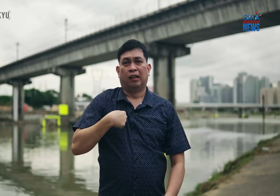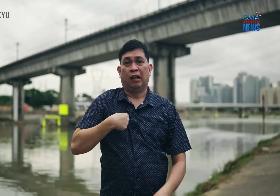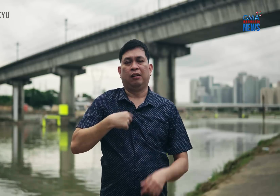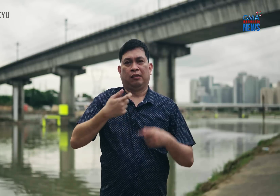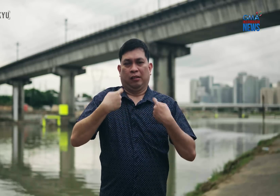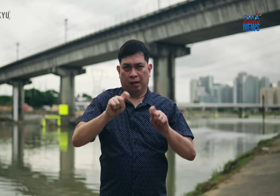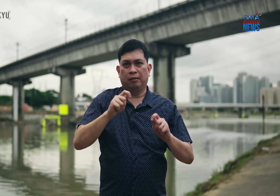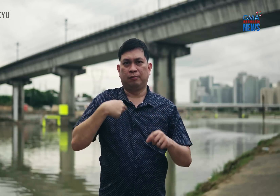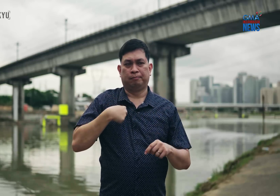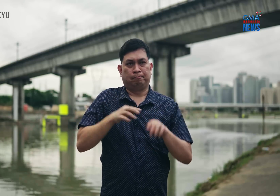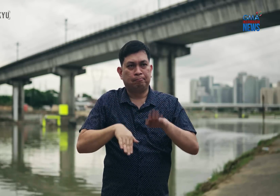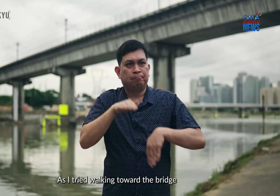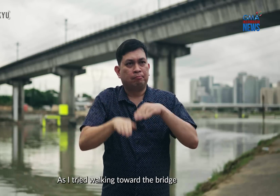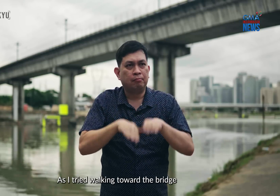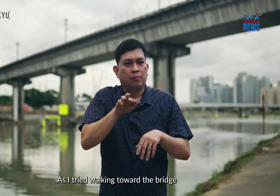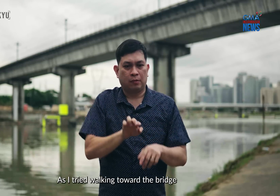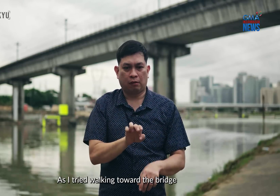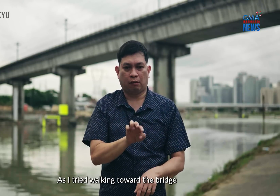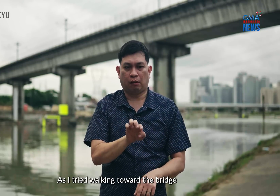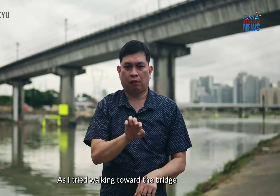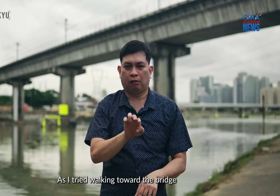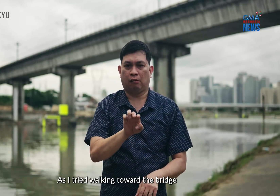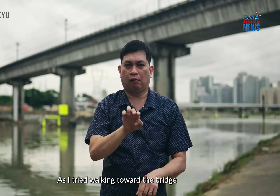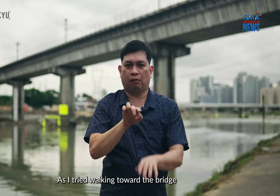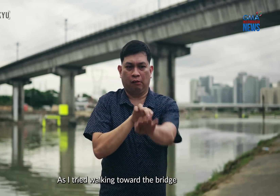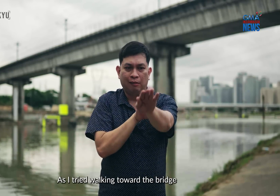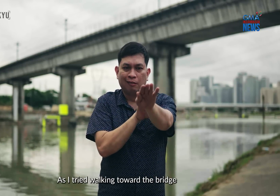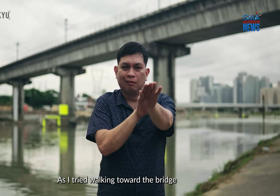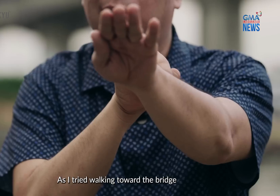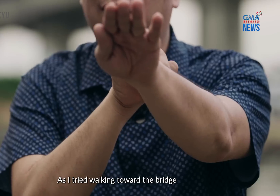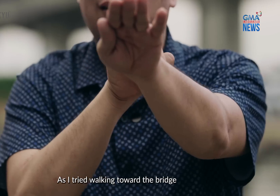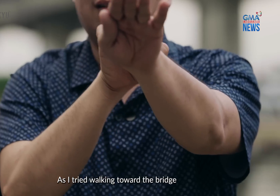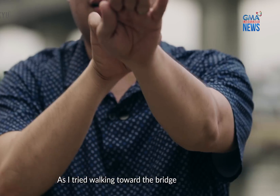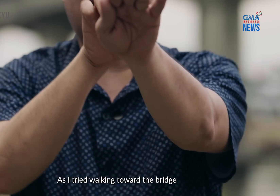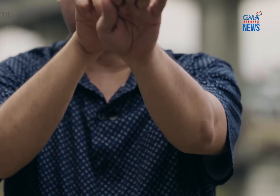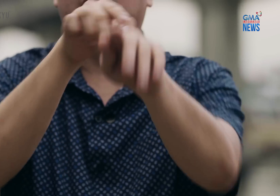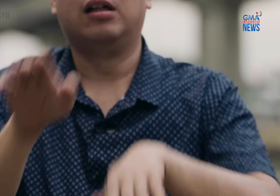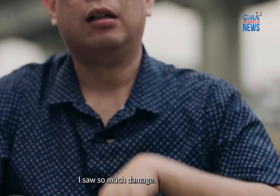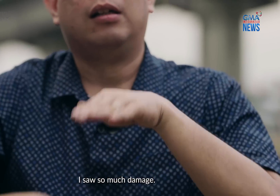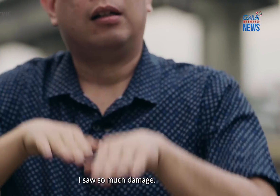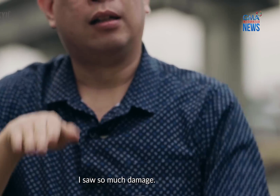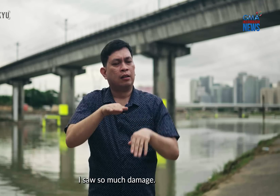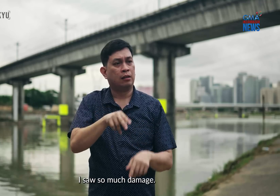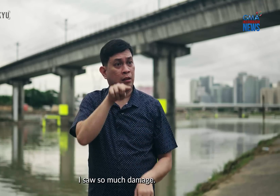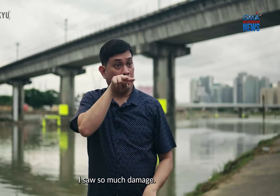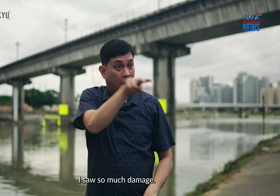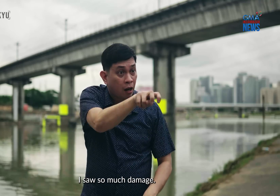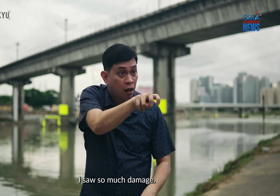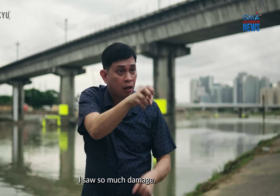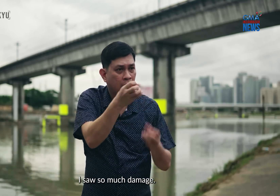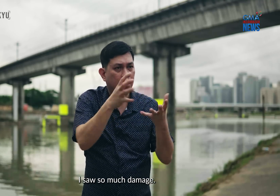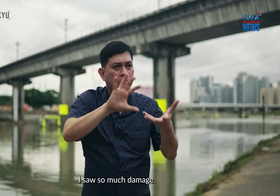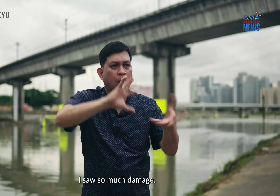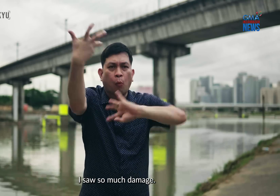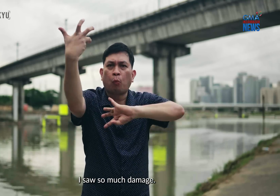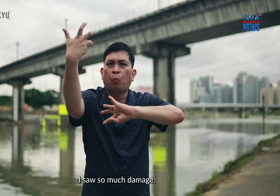With Ondoy, they couldn't predict what would happen. I went back to Marikina the next morning.